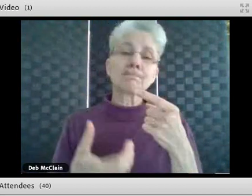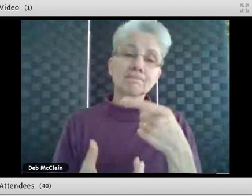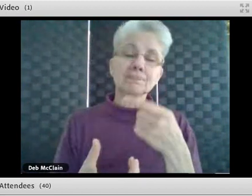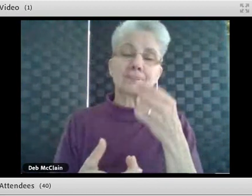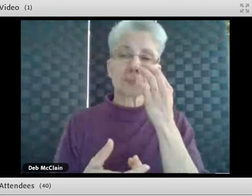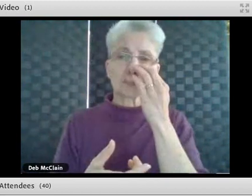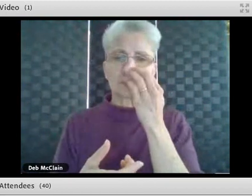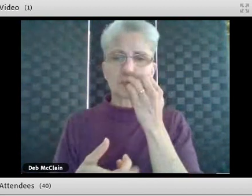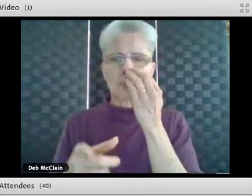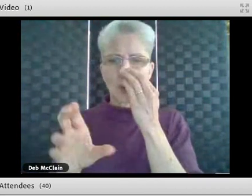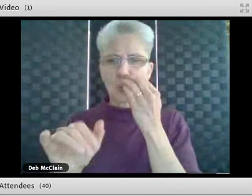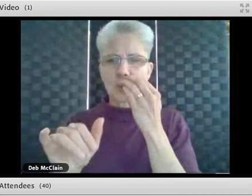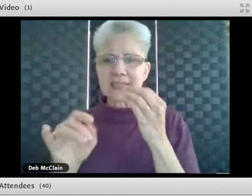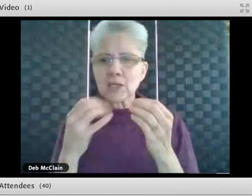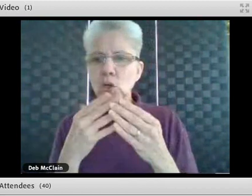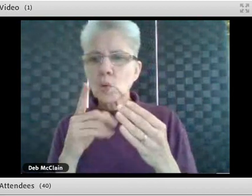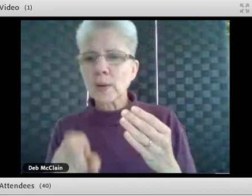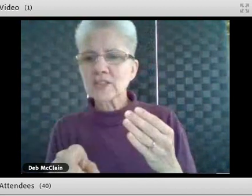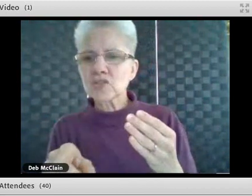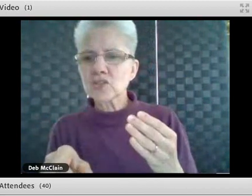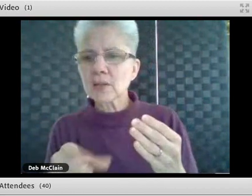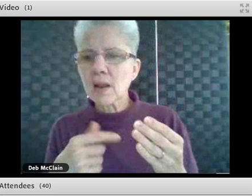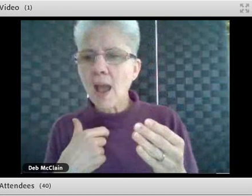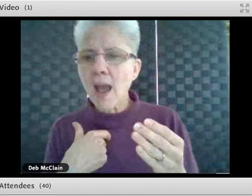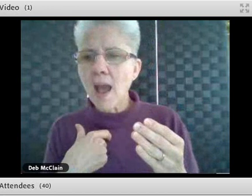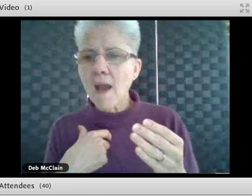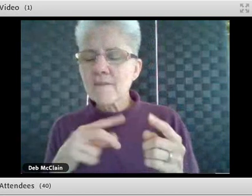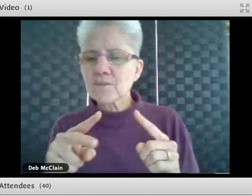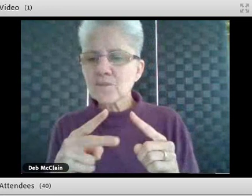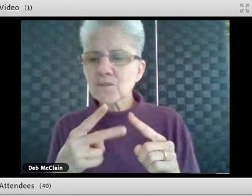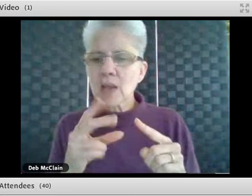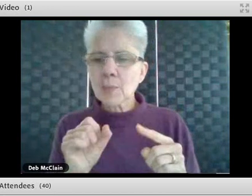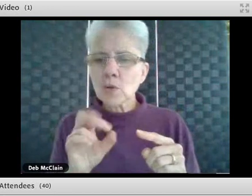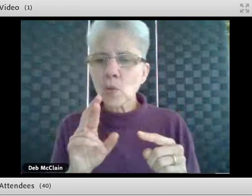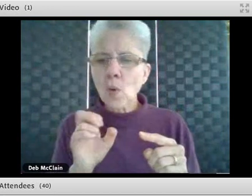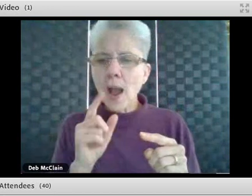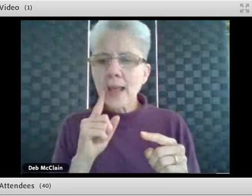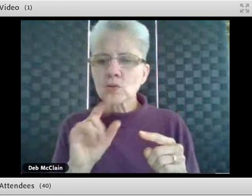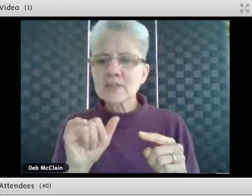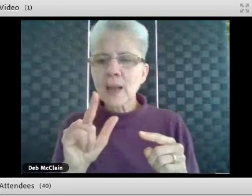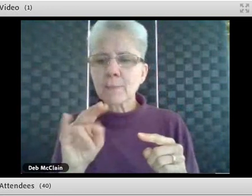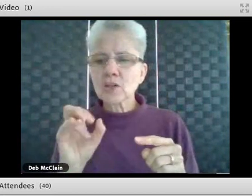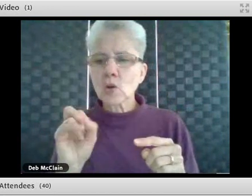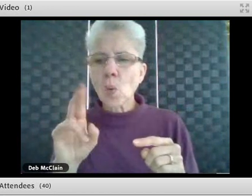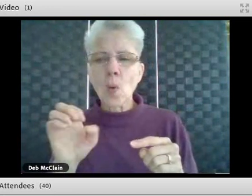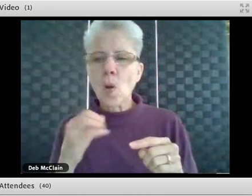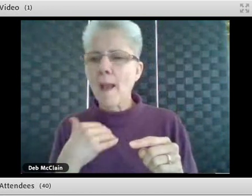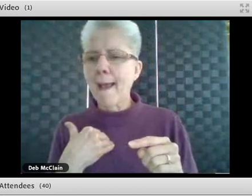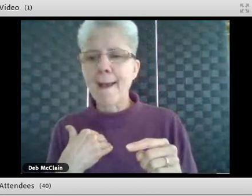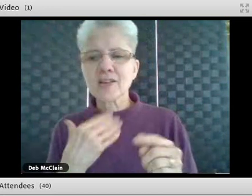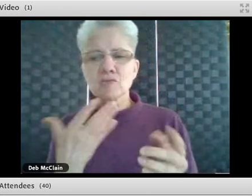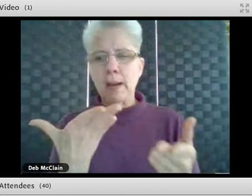Oh, Christine, that's a good question. For doubling core, I don't think that doubling core has any recommendations in that regard.